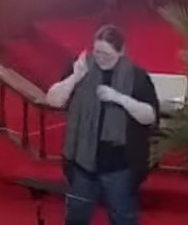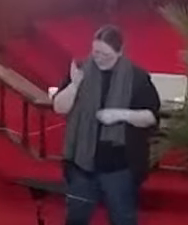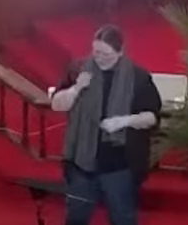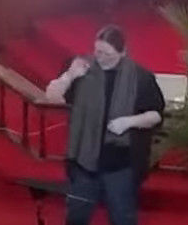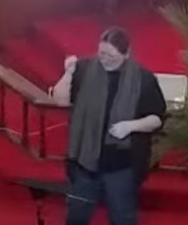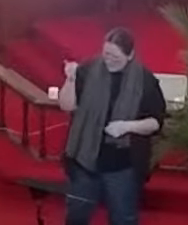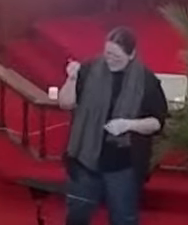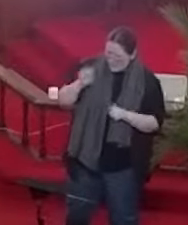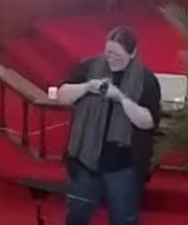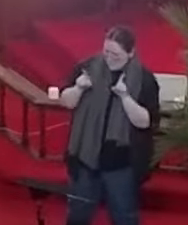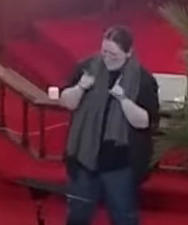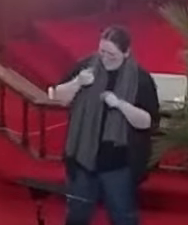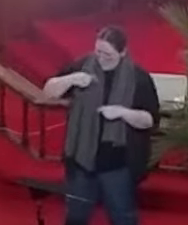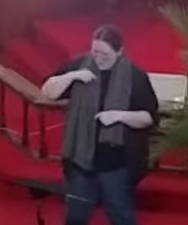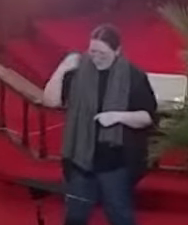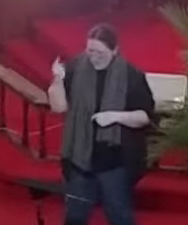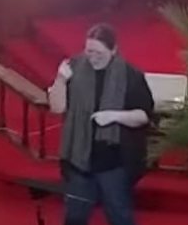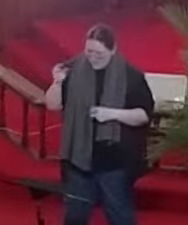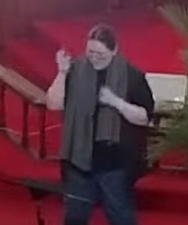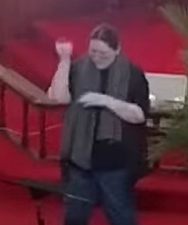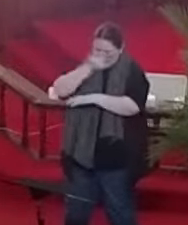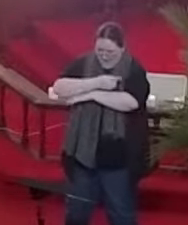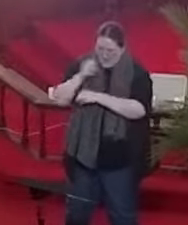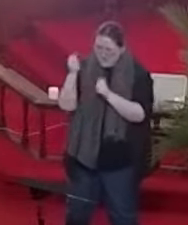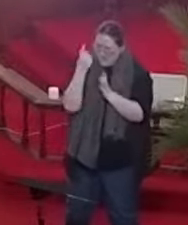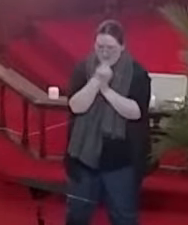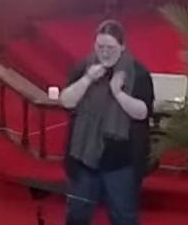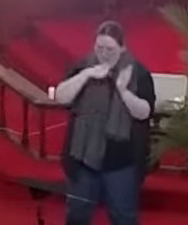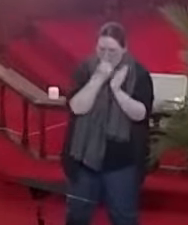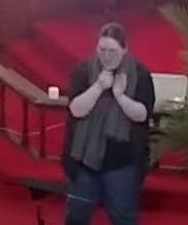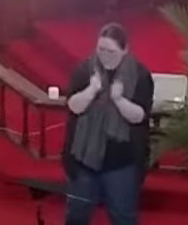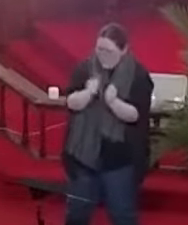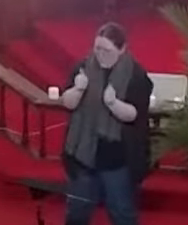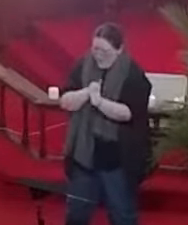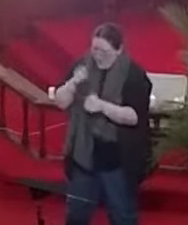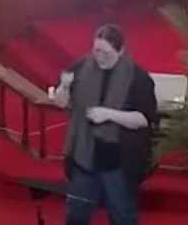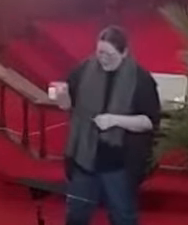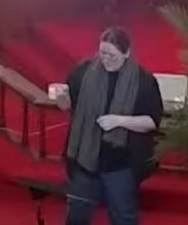but we were always just a day or an hour behind Him.